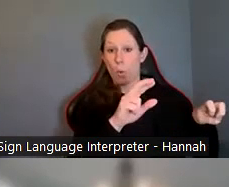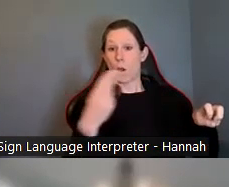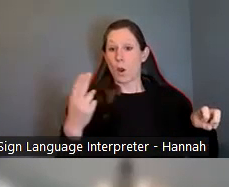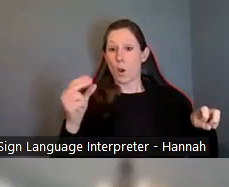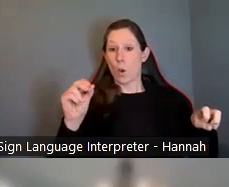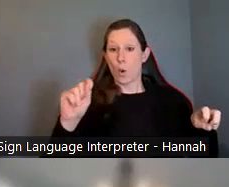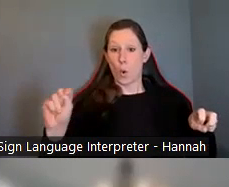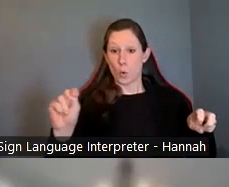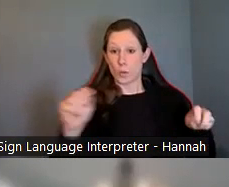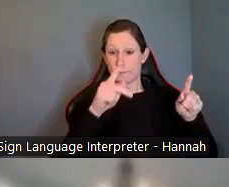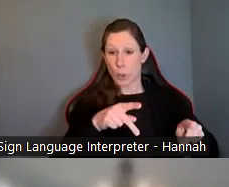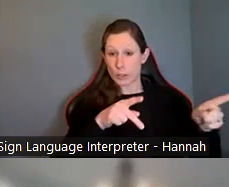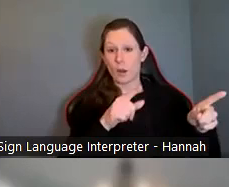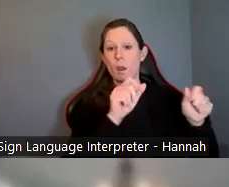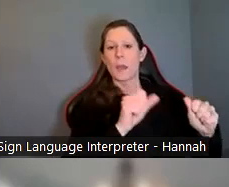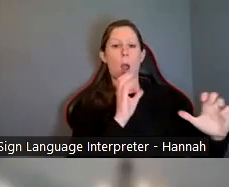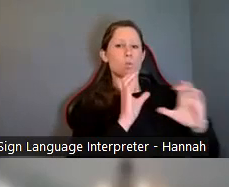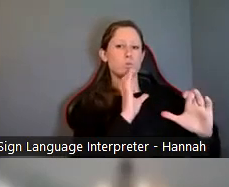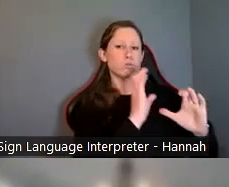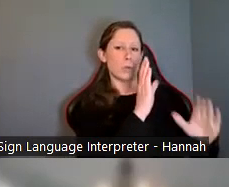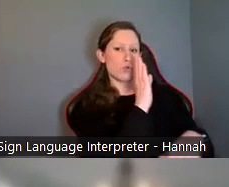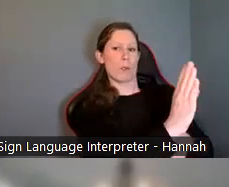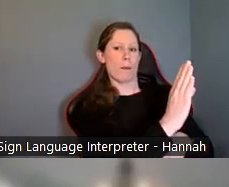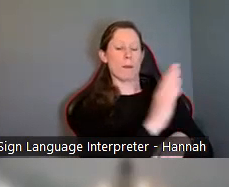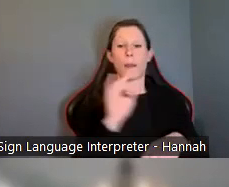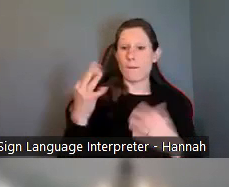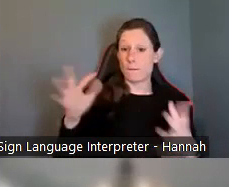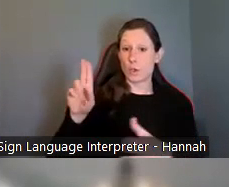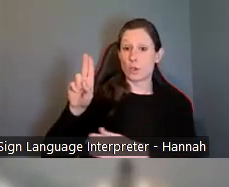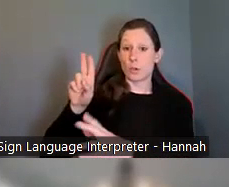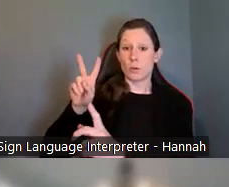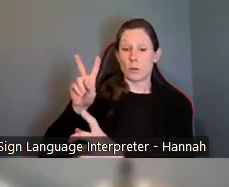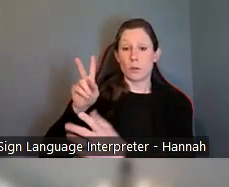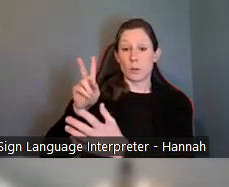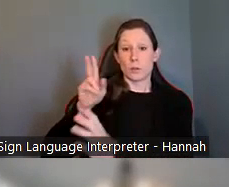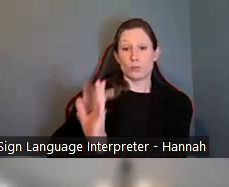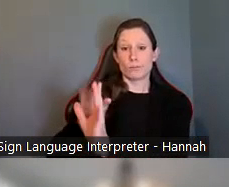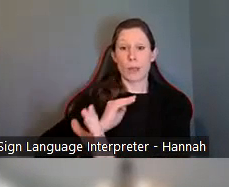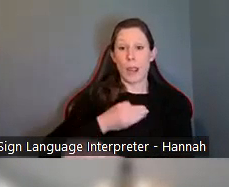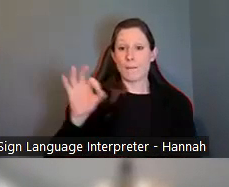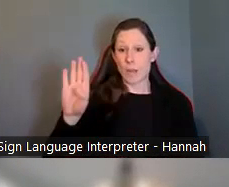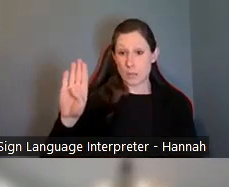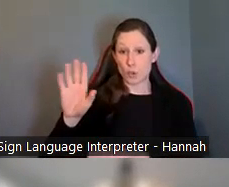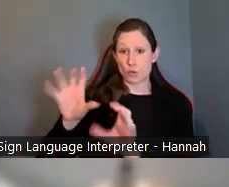If you are already a member of our Facebook group, if you are not already a member of our face book group, find